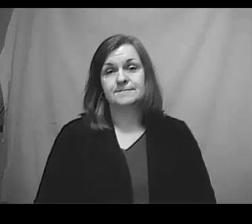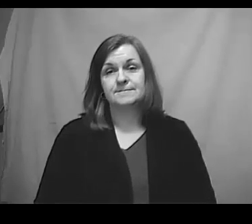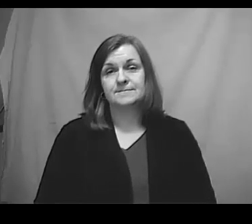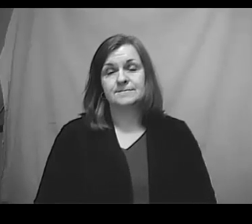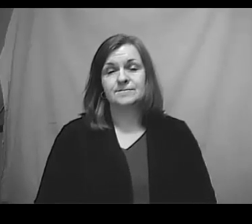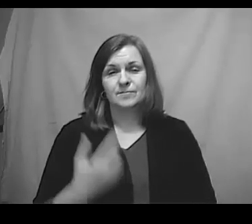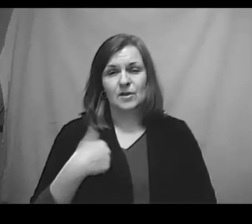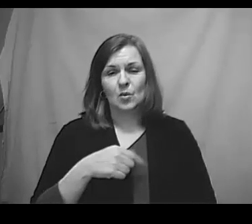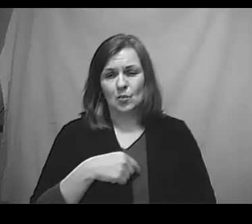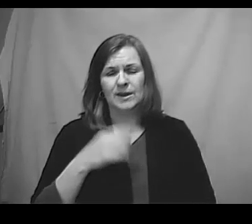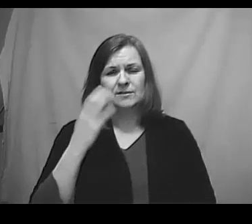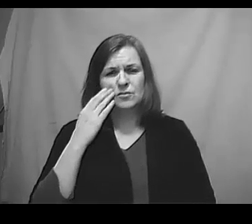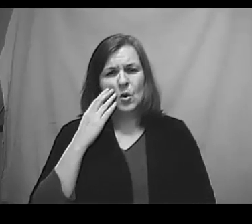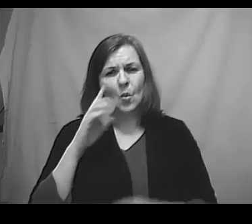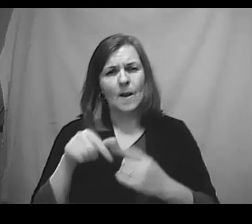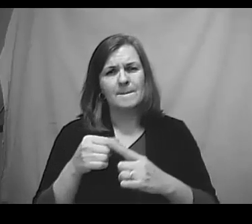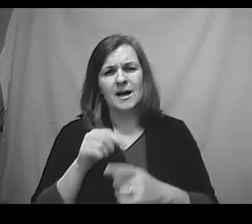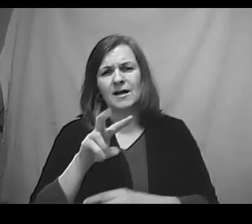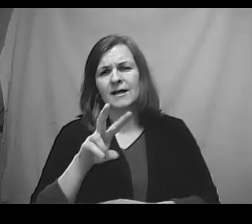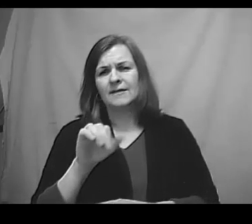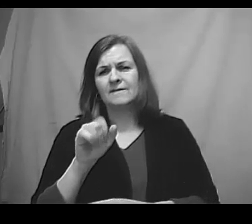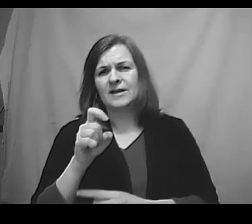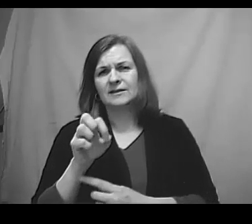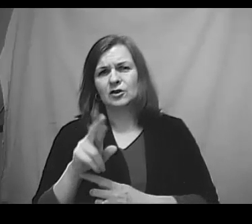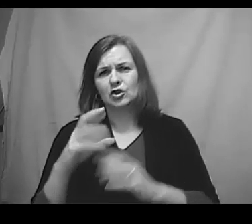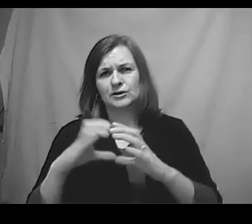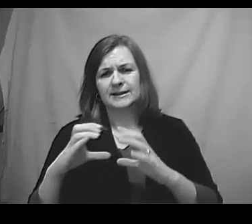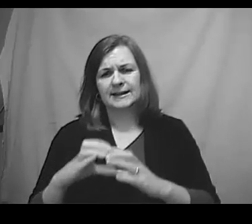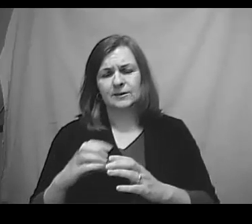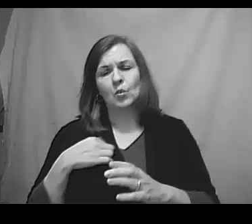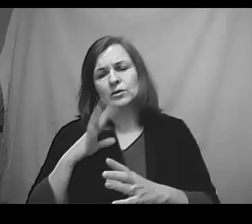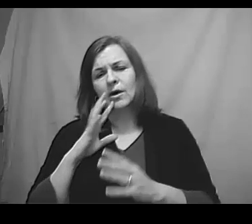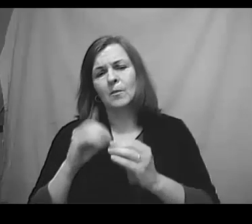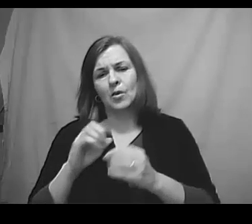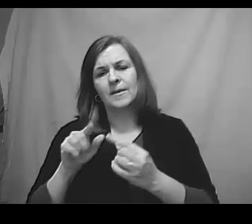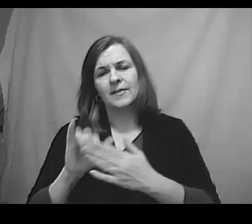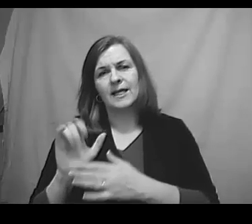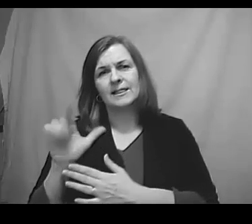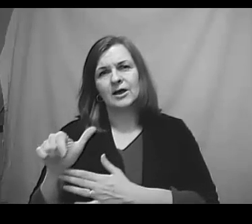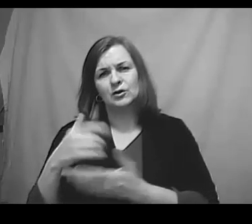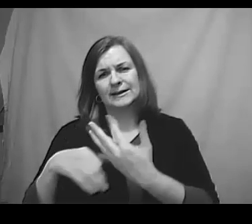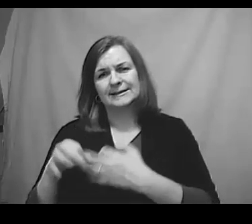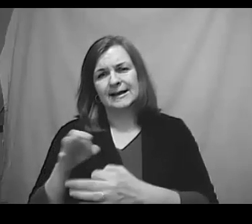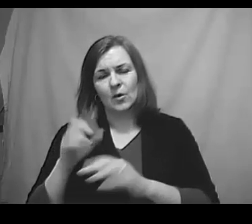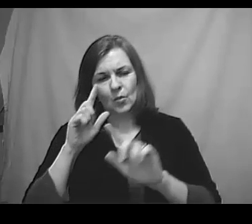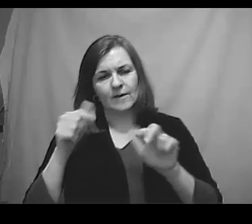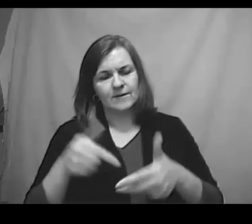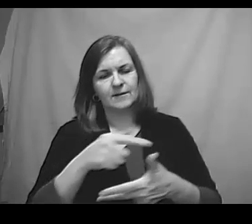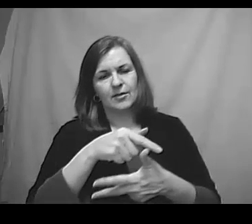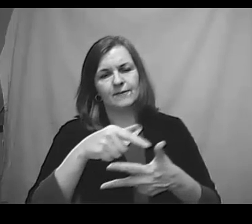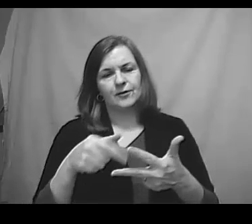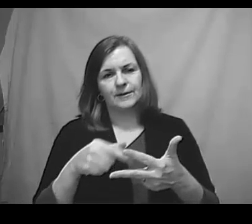so ..since we're familiar with the vascular